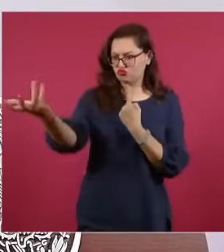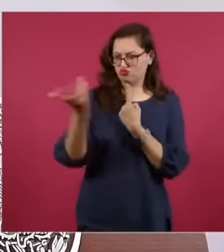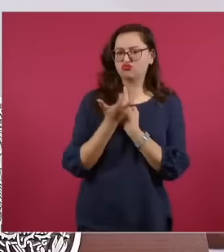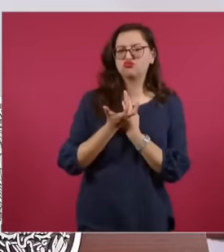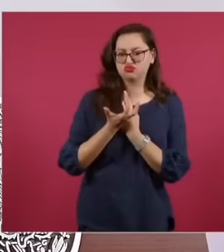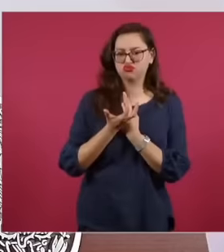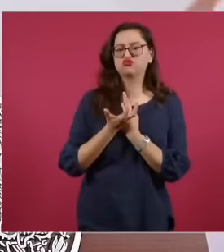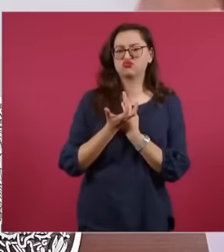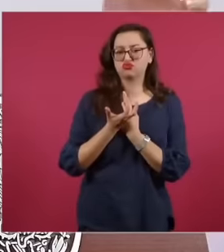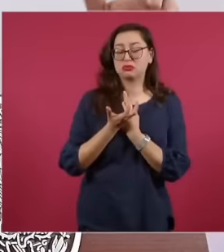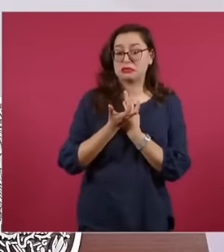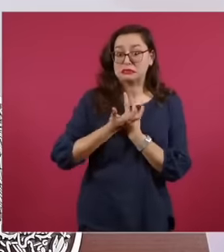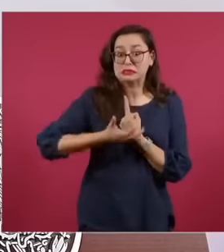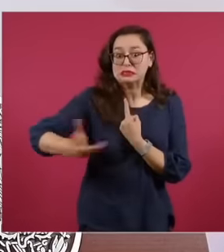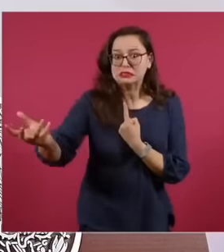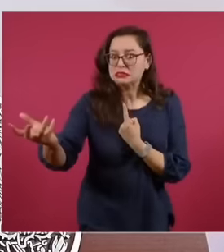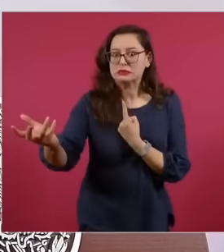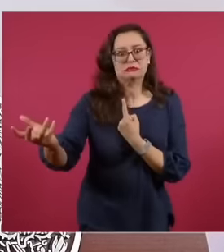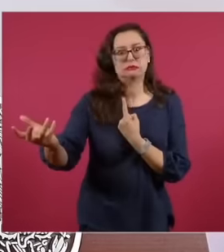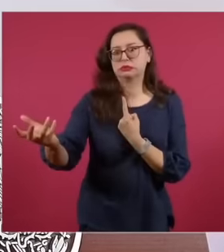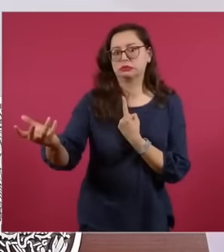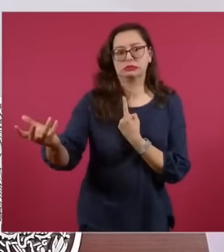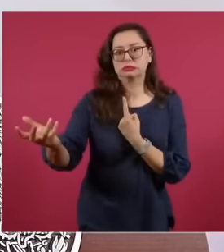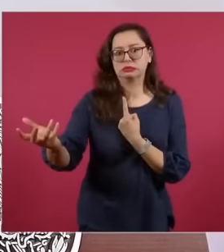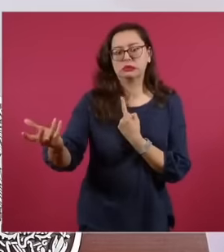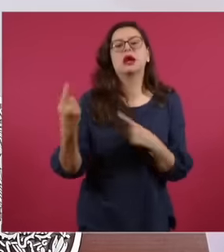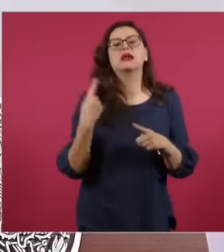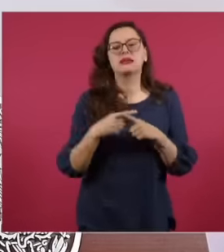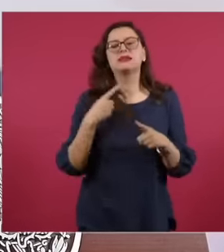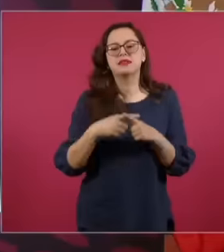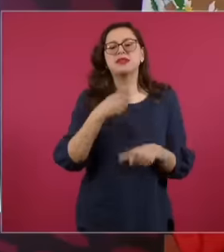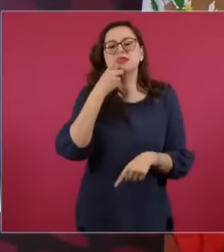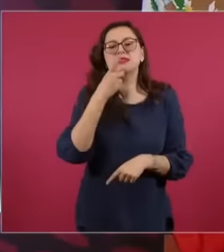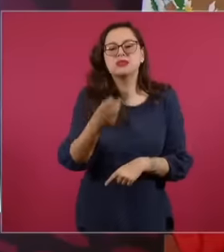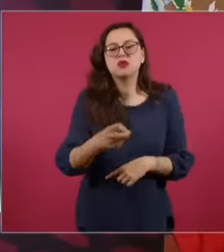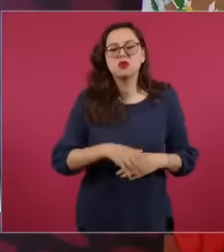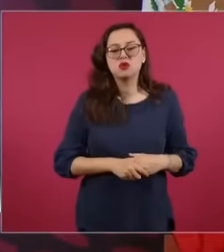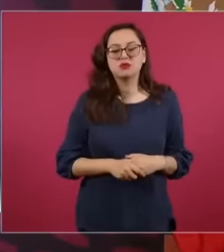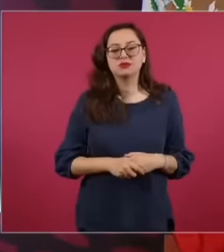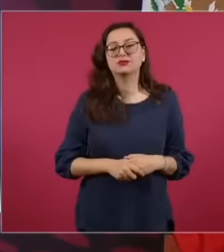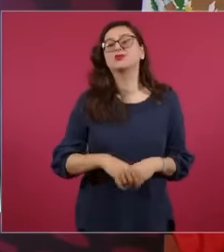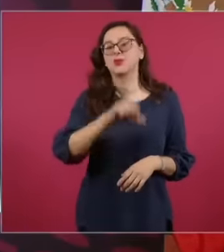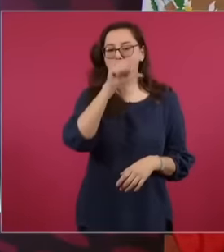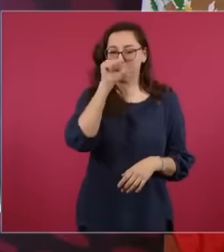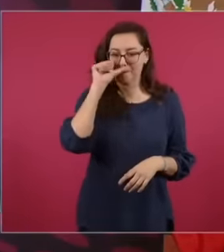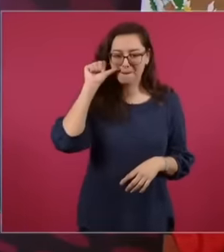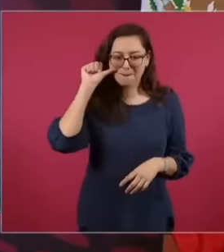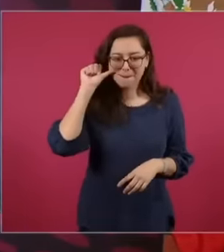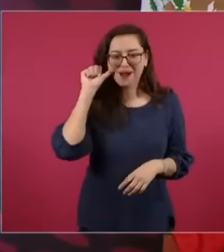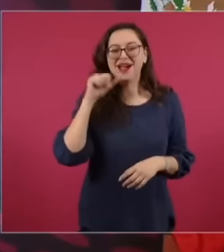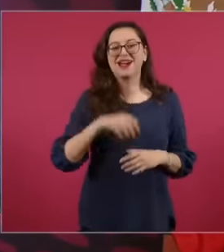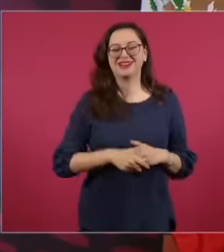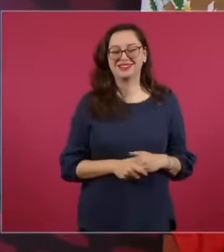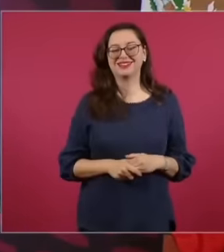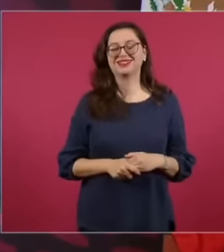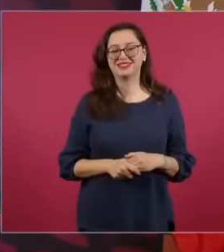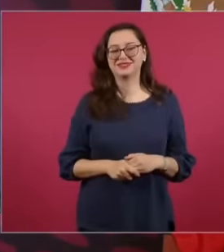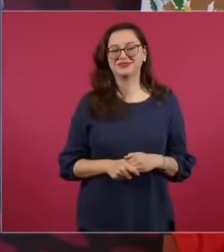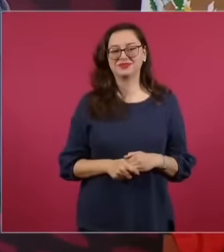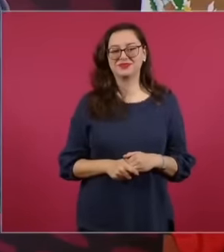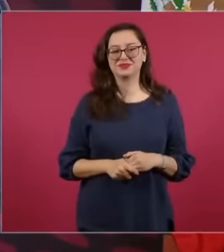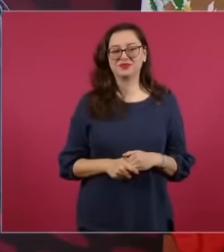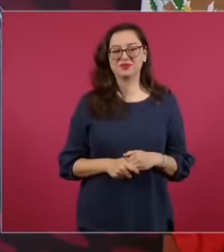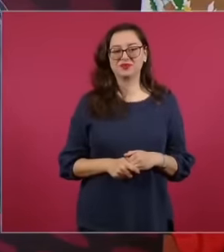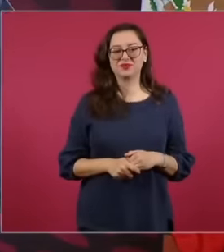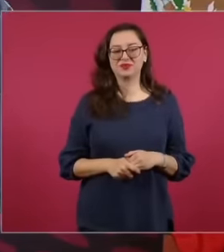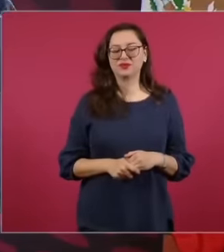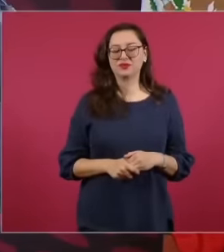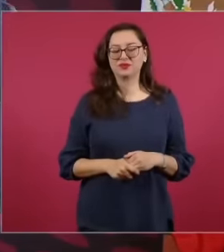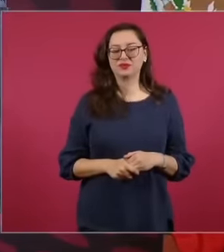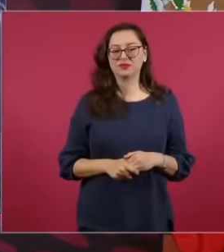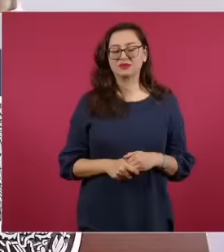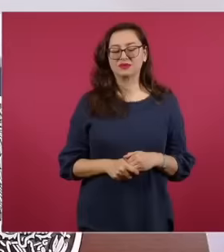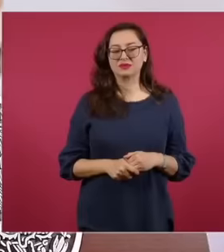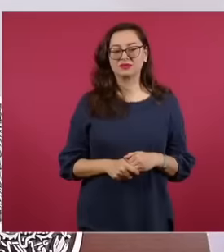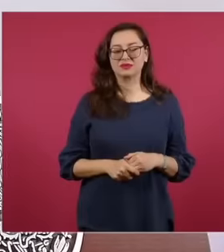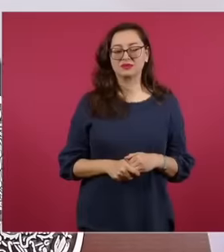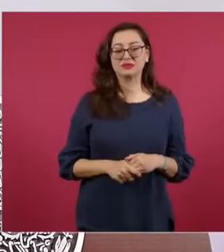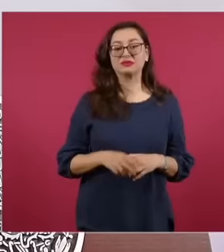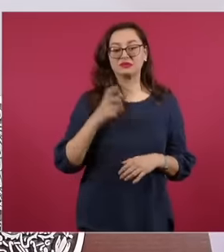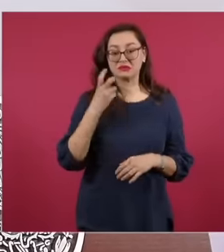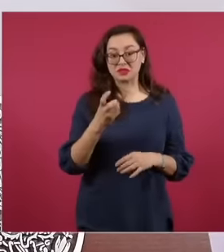Juárez and that phrase I think is one of the ones that Mexicans know best,